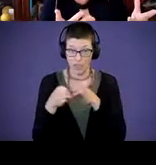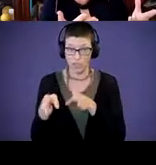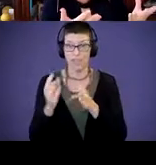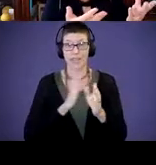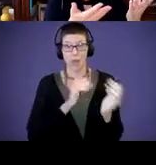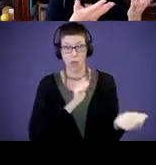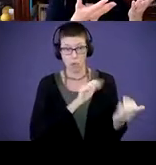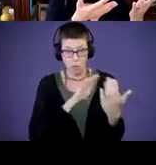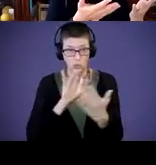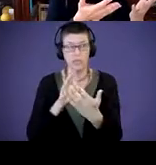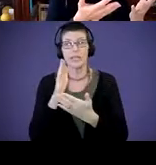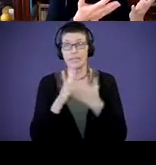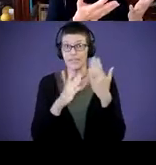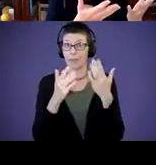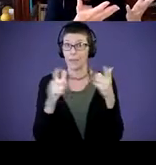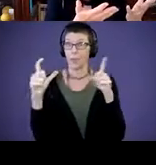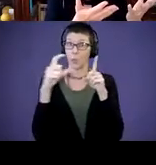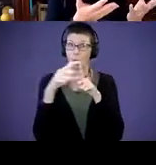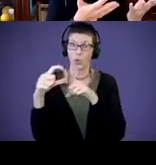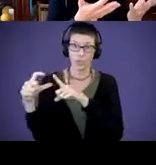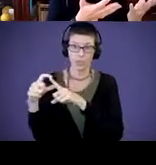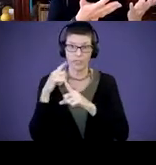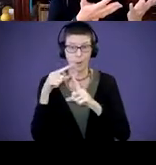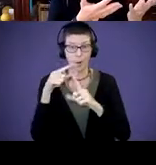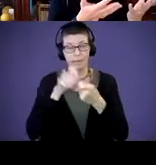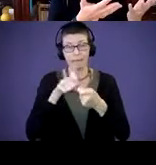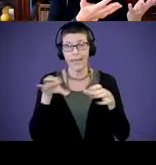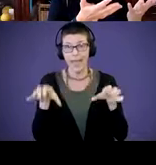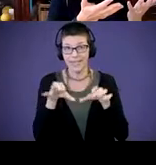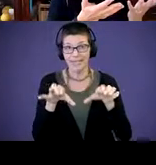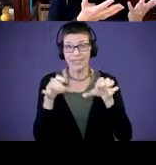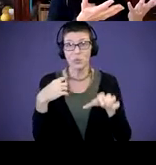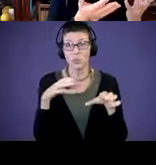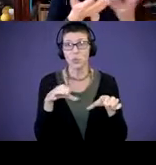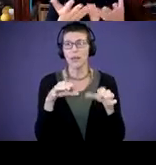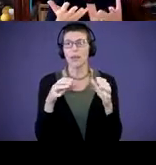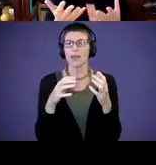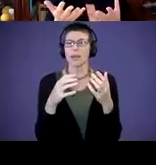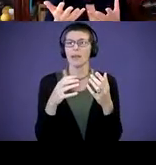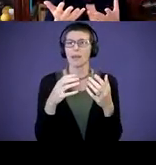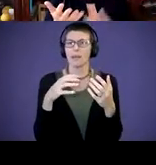some of the big words of particular activities that we might be doing, and make it so it fits